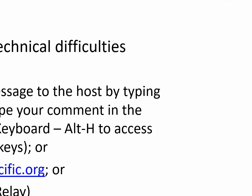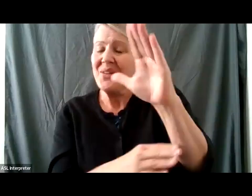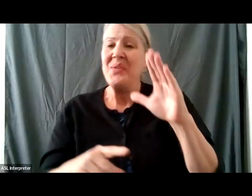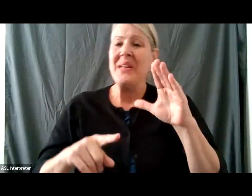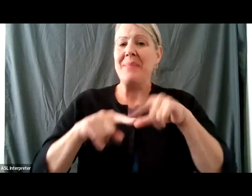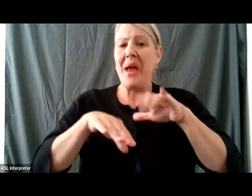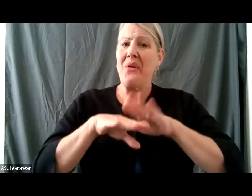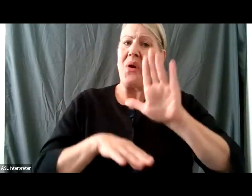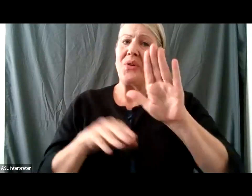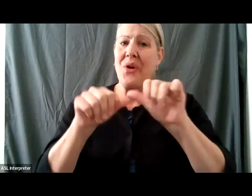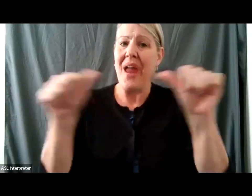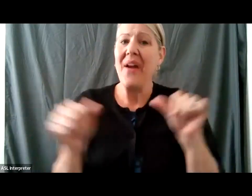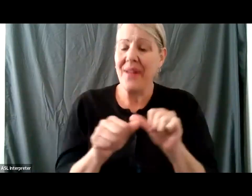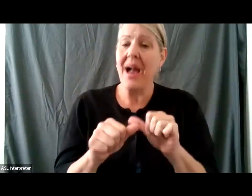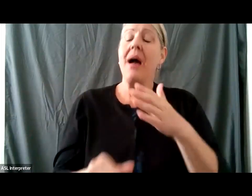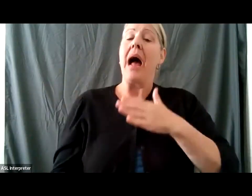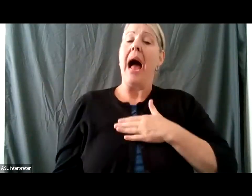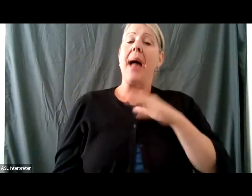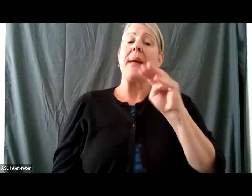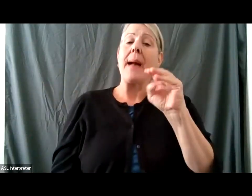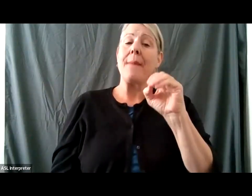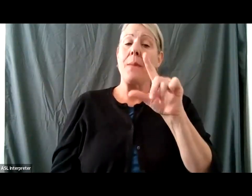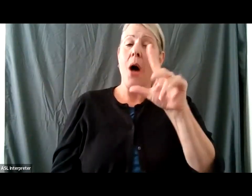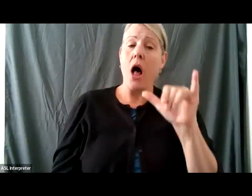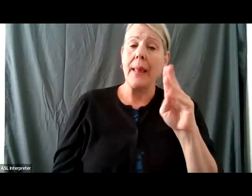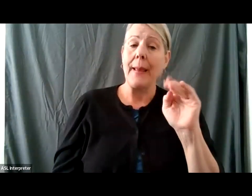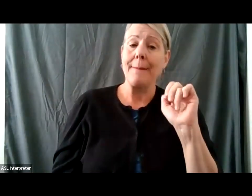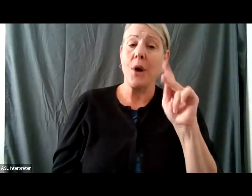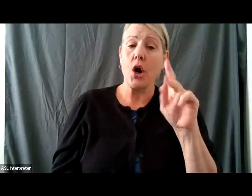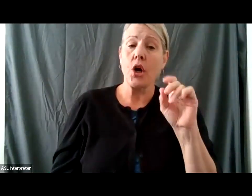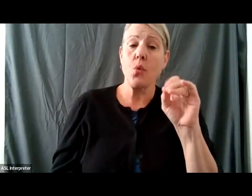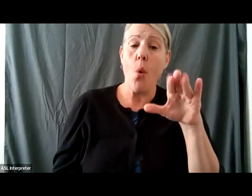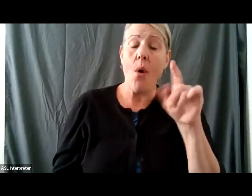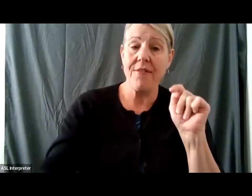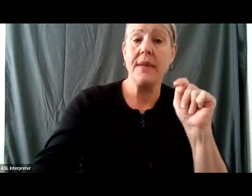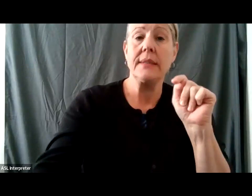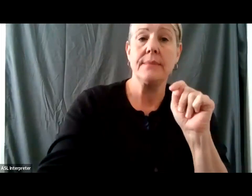I'm Molly Burgdorf with the Policy Division in the U.S. Department of Health and Human